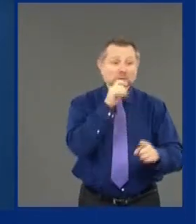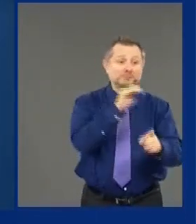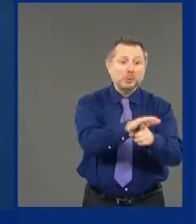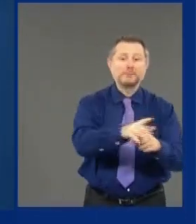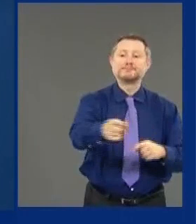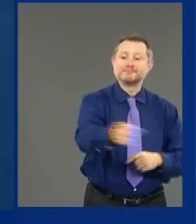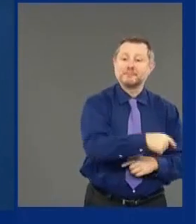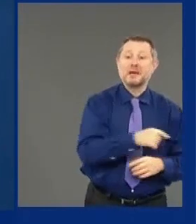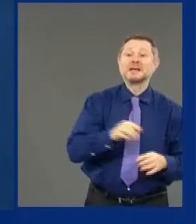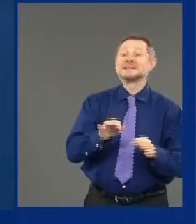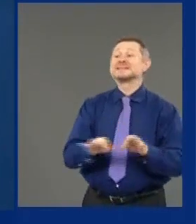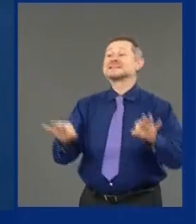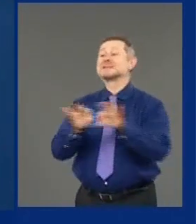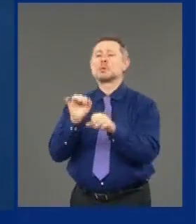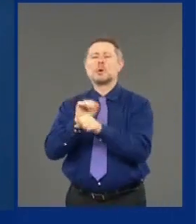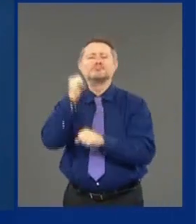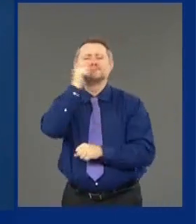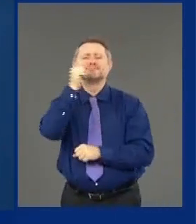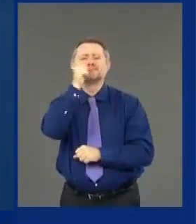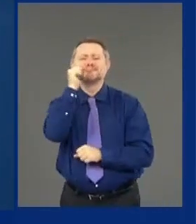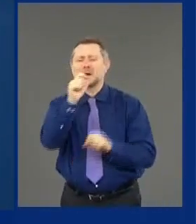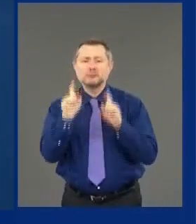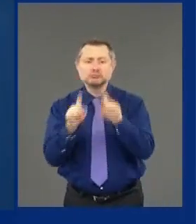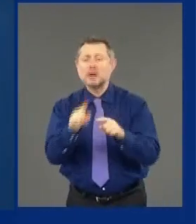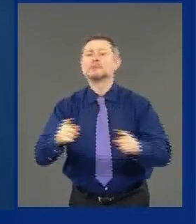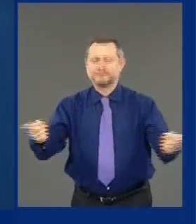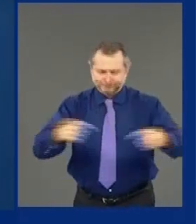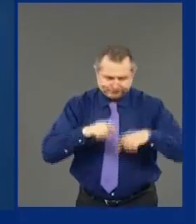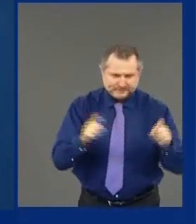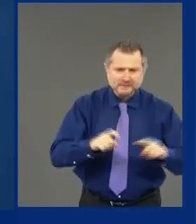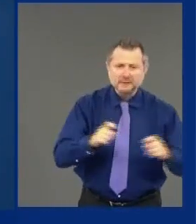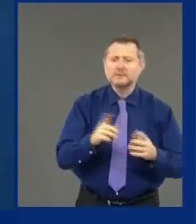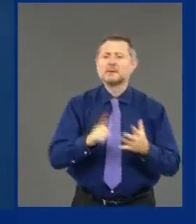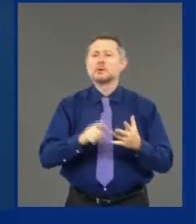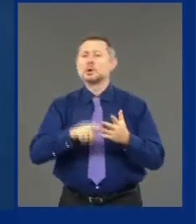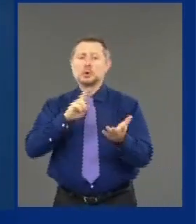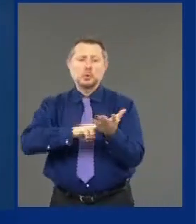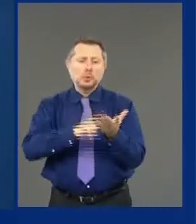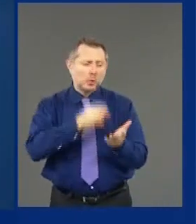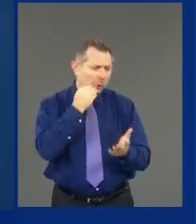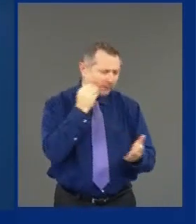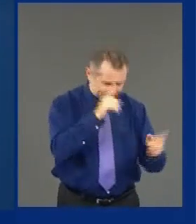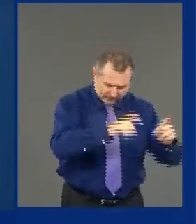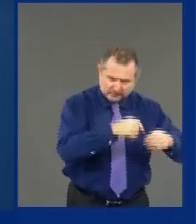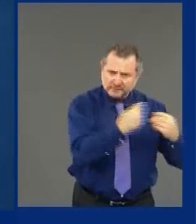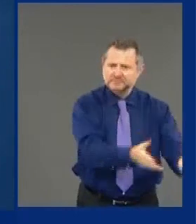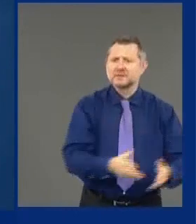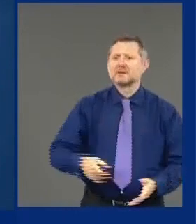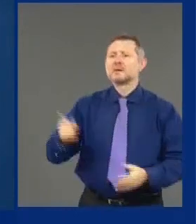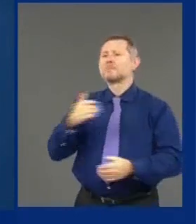REMEMBER. PEOPLE EXPOSED TO A POSITIVE PERSON. PEOPLE WHO WERE ESSENTIAL